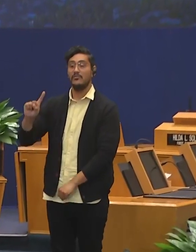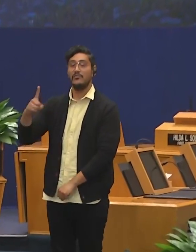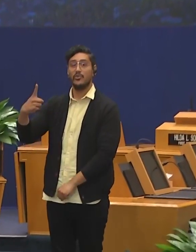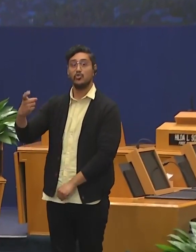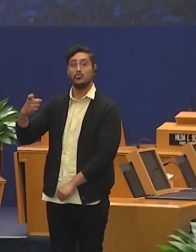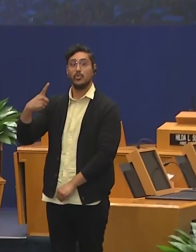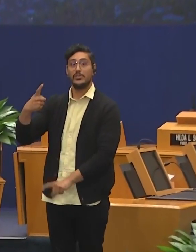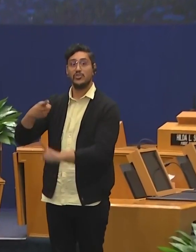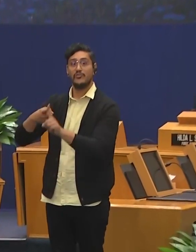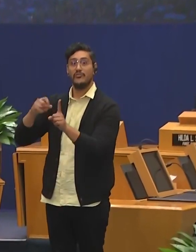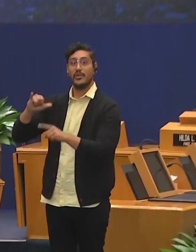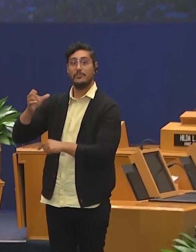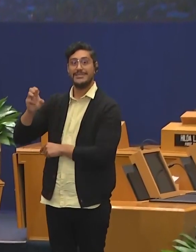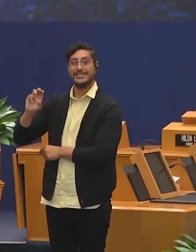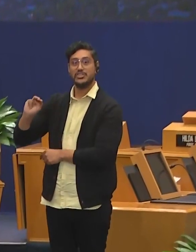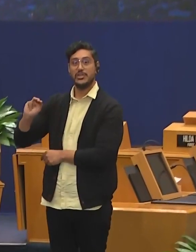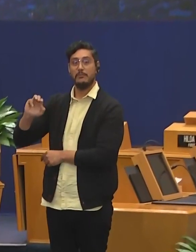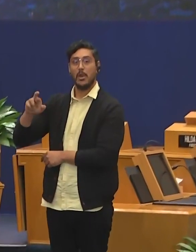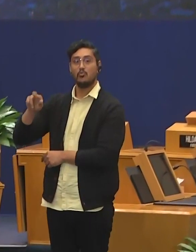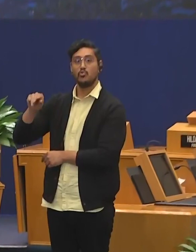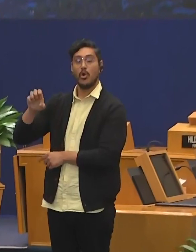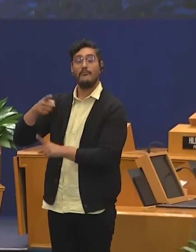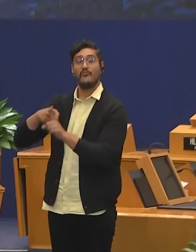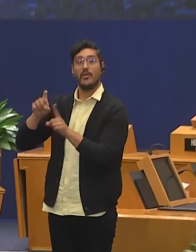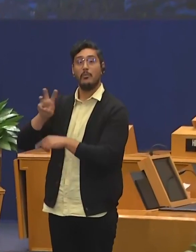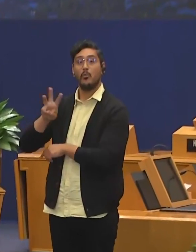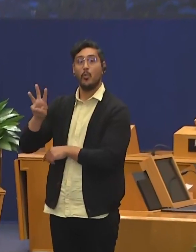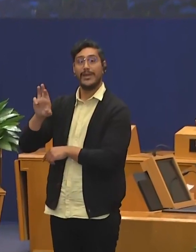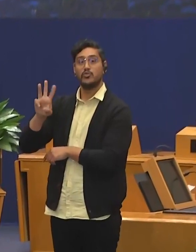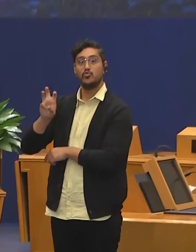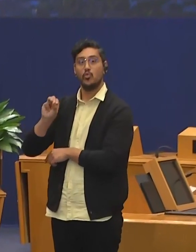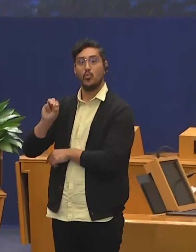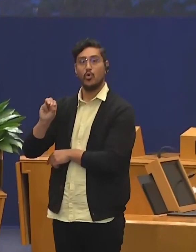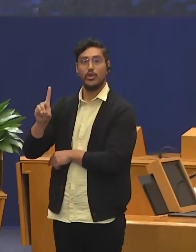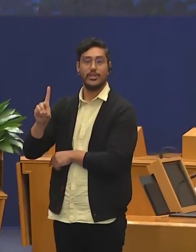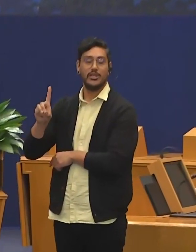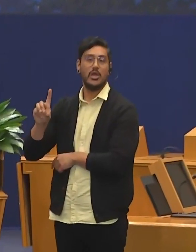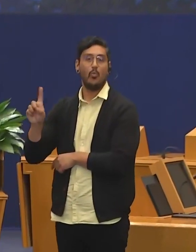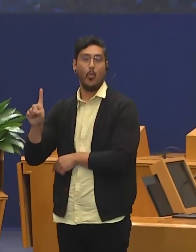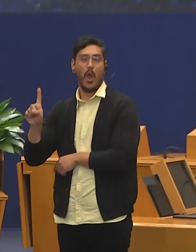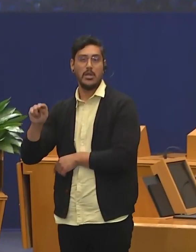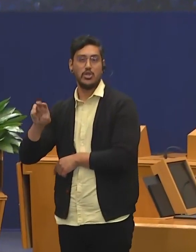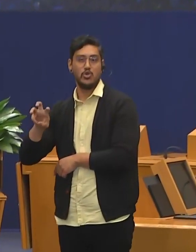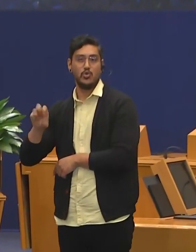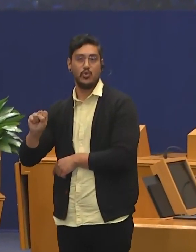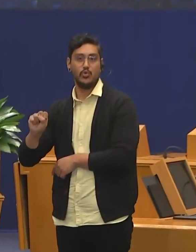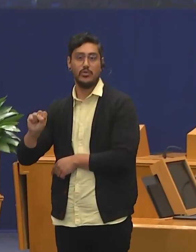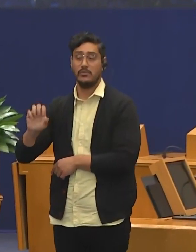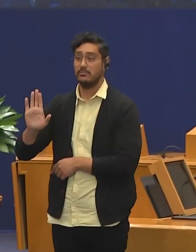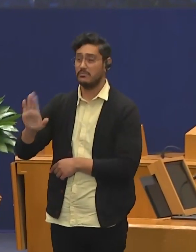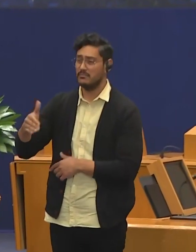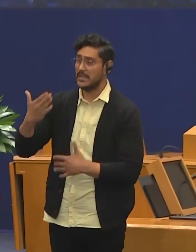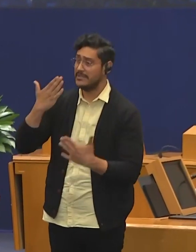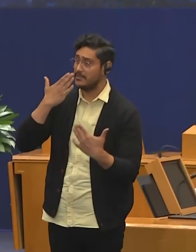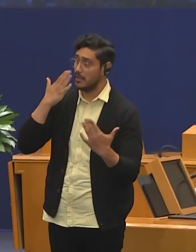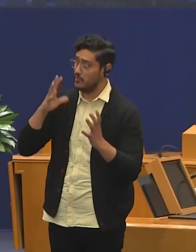AND OUR FIRST QUESTION IS FROM JIM ROPE WITH WESTWOOD ONE NEWS.